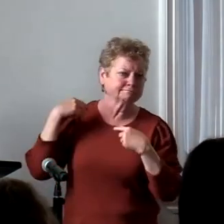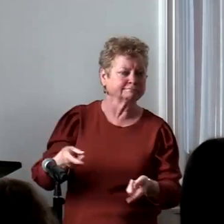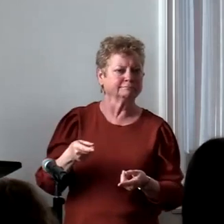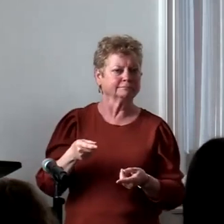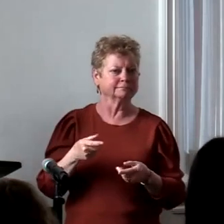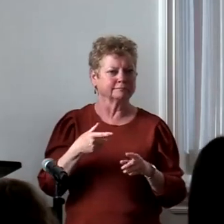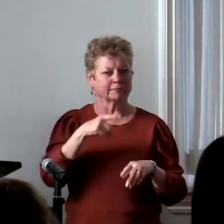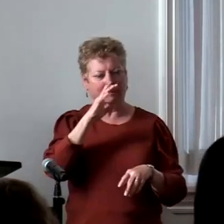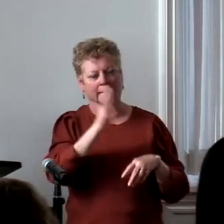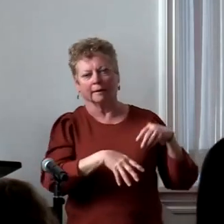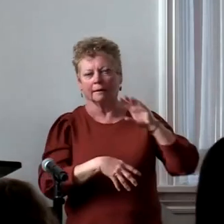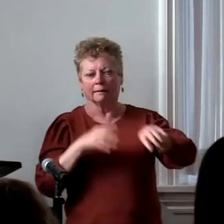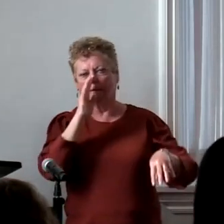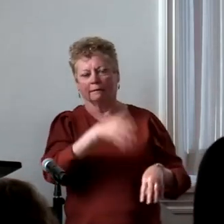left behind for a long period of time.